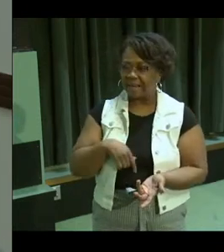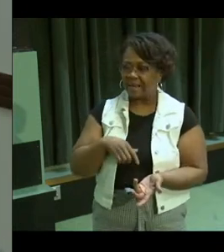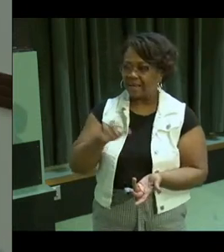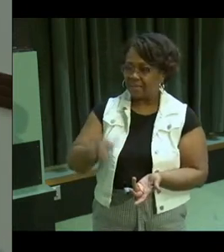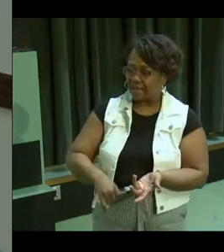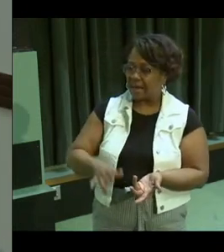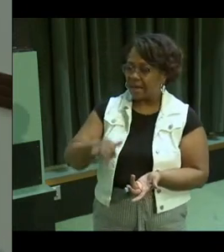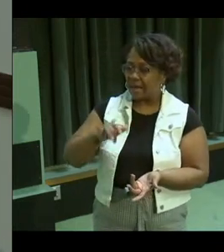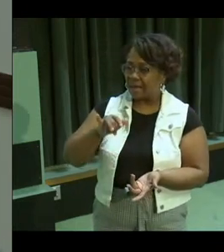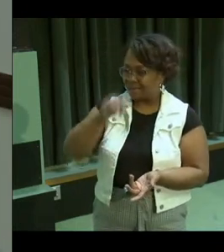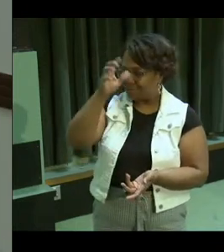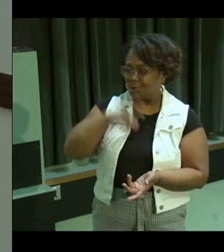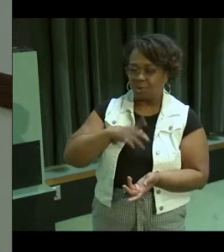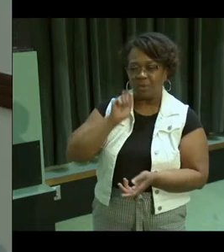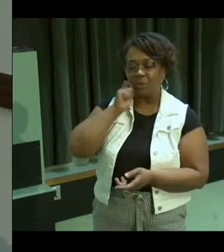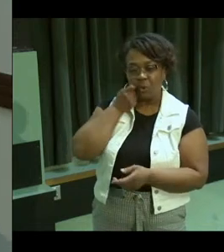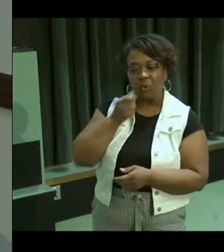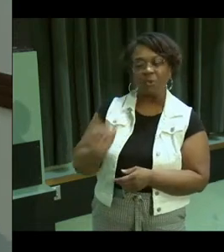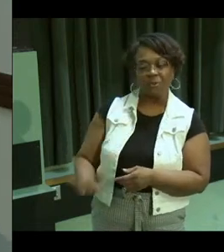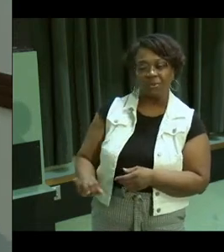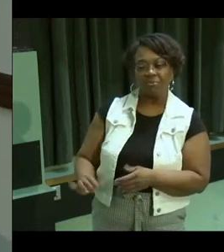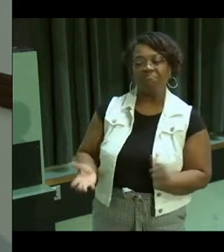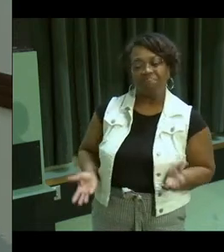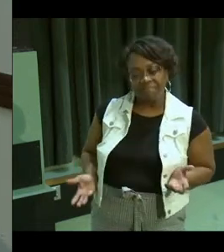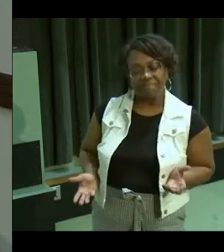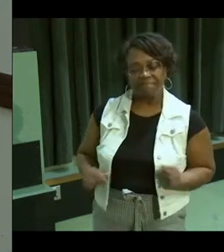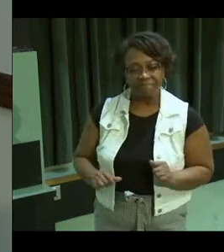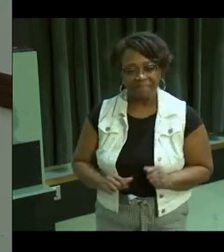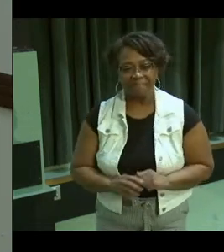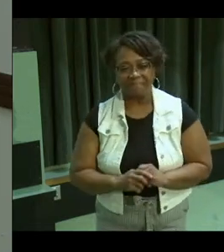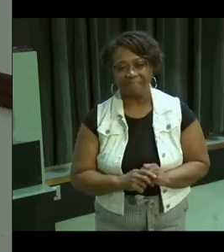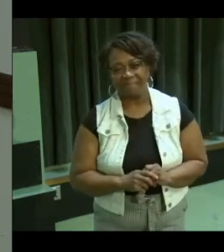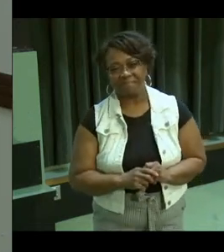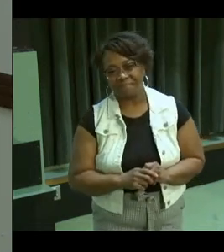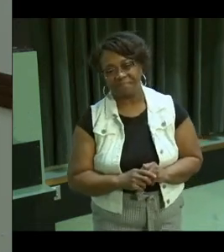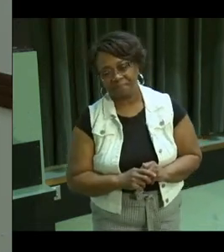and he goes, that dude was cool,